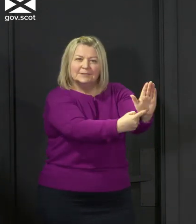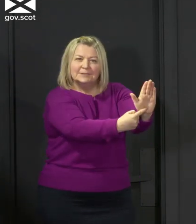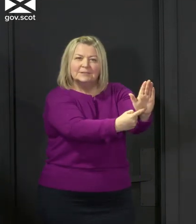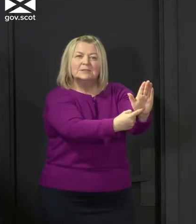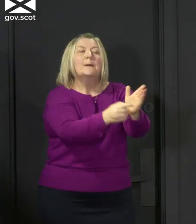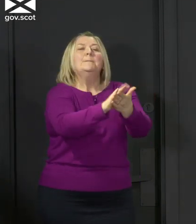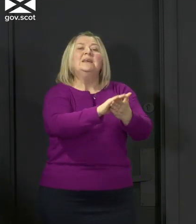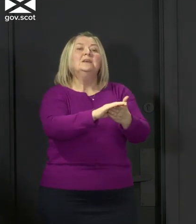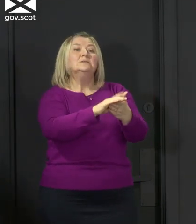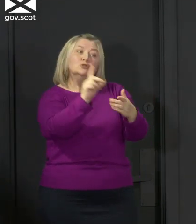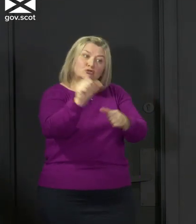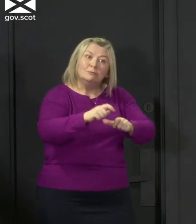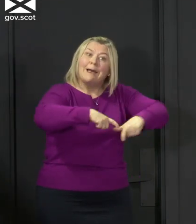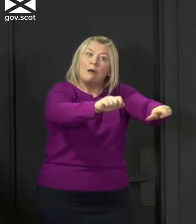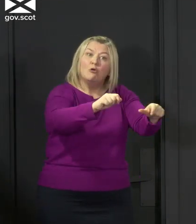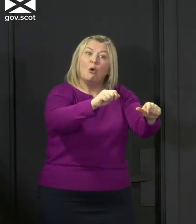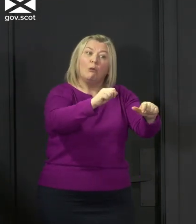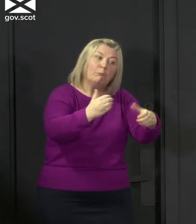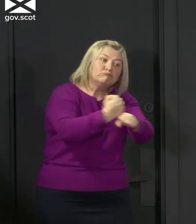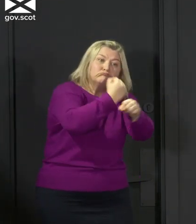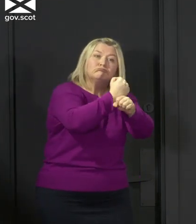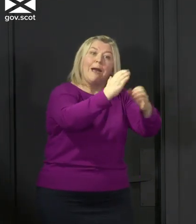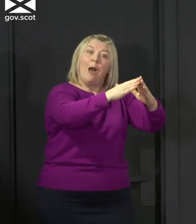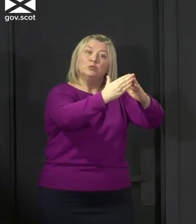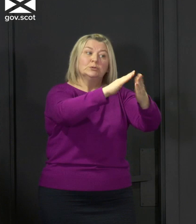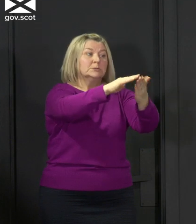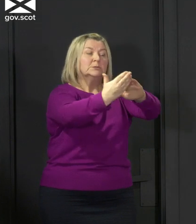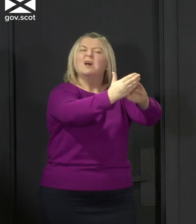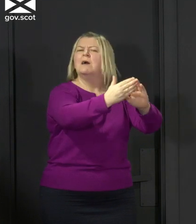they are actively contributing to the health and wellbeing of the nation.